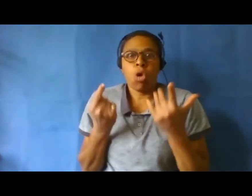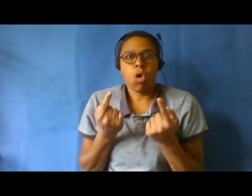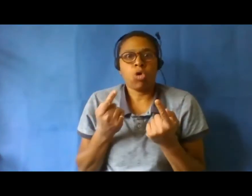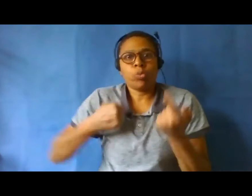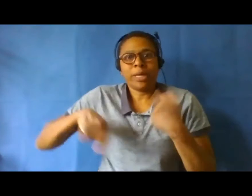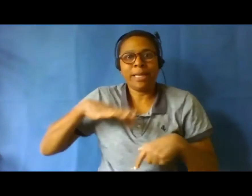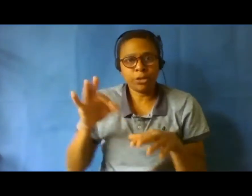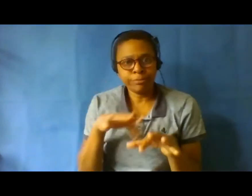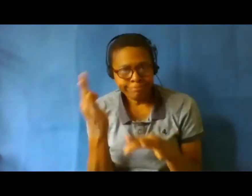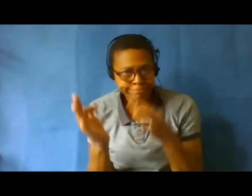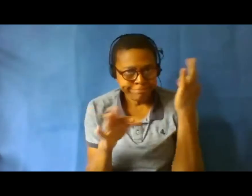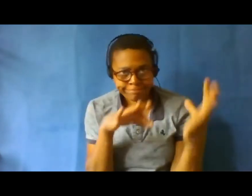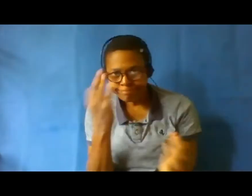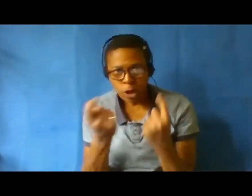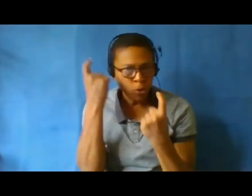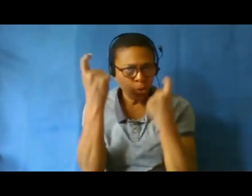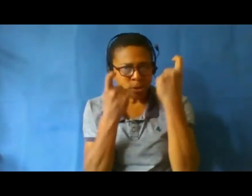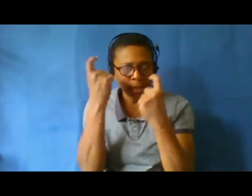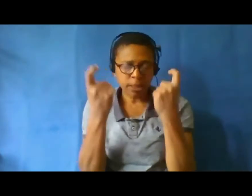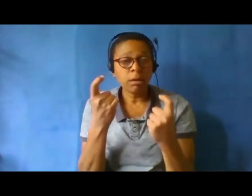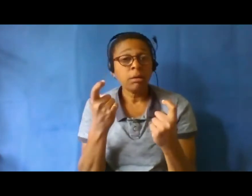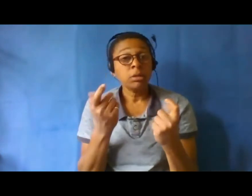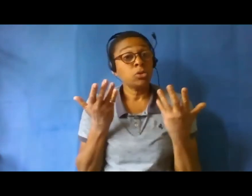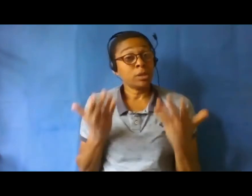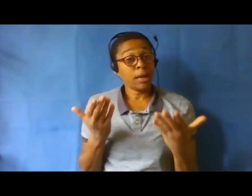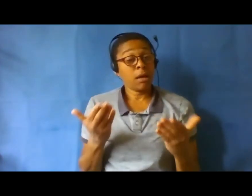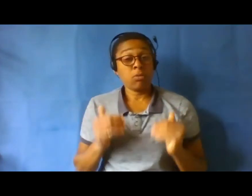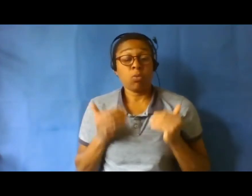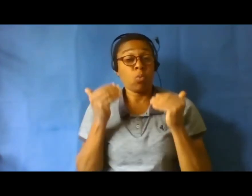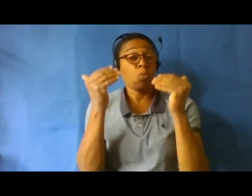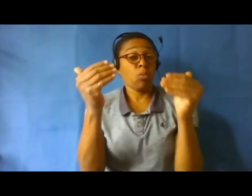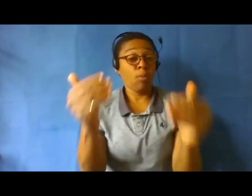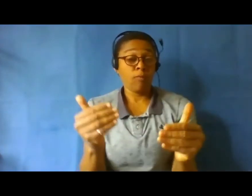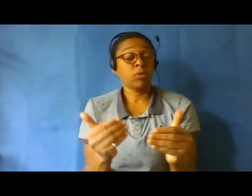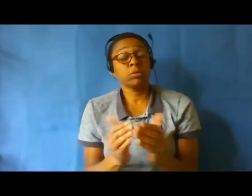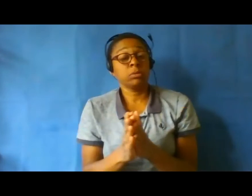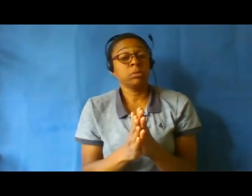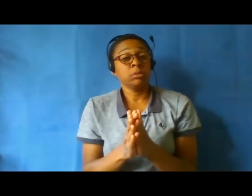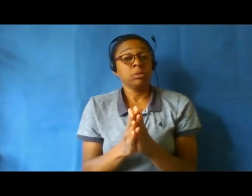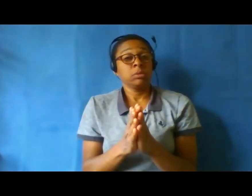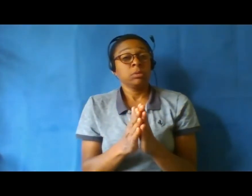request all participants to participate you can post your questions in three